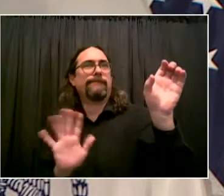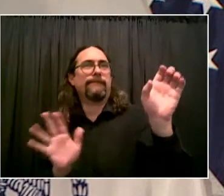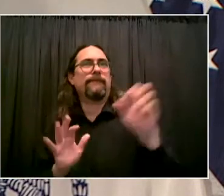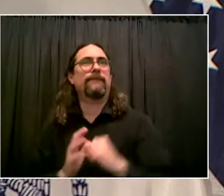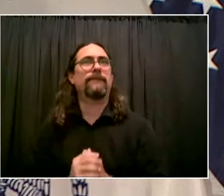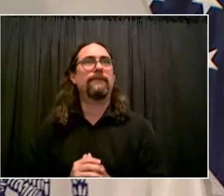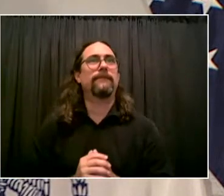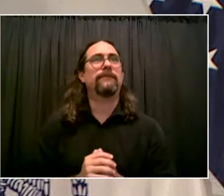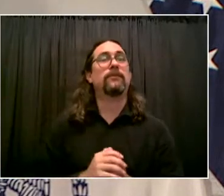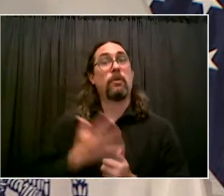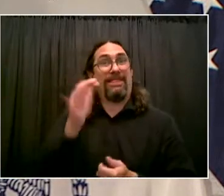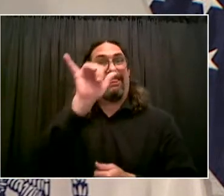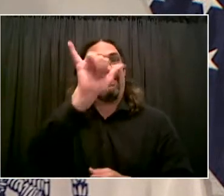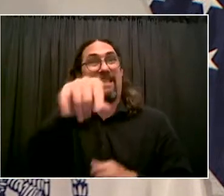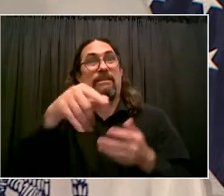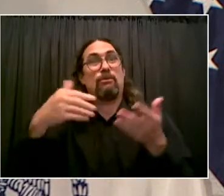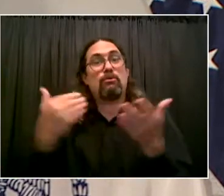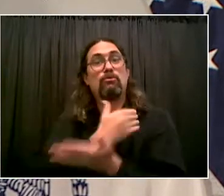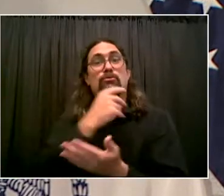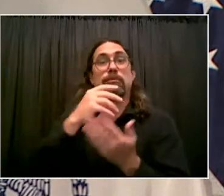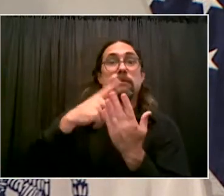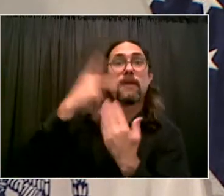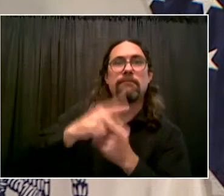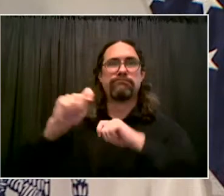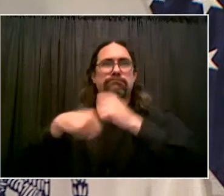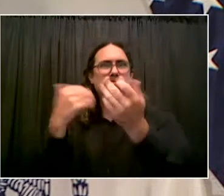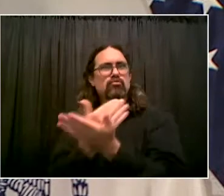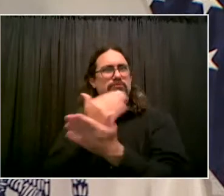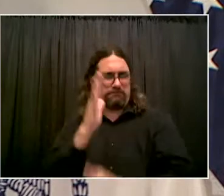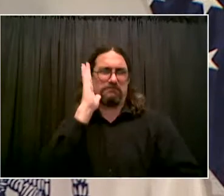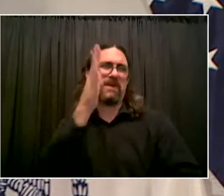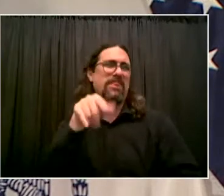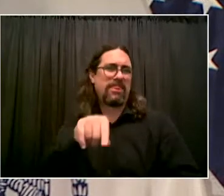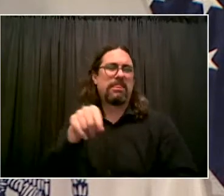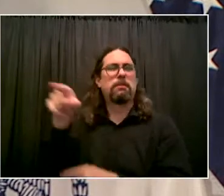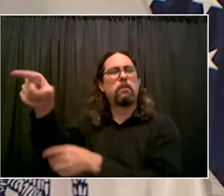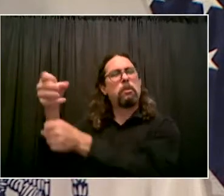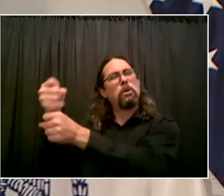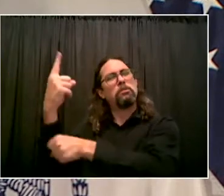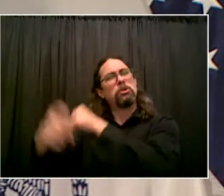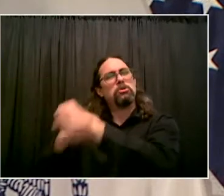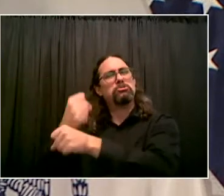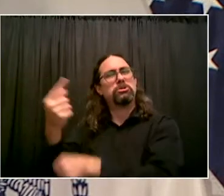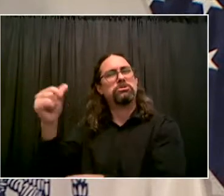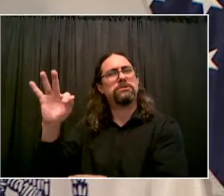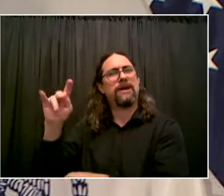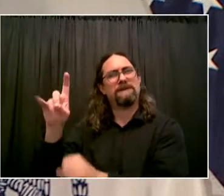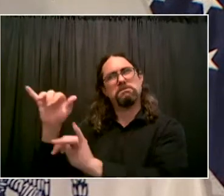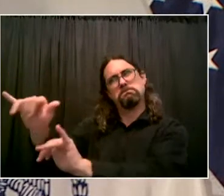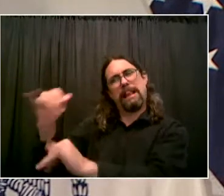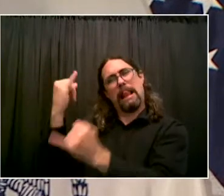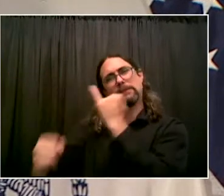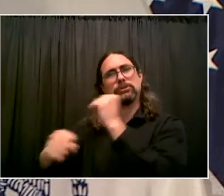WILL SEE IS NOT ESYTDERAYS 'GIFT AND TALENTED, THAT IS GONE FOREVER, SAID THAT LAST YEAR. SOEMTHING VERY DIFFERENT IS COMING TO REPLACE IT.